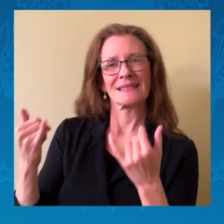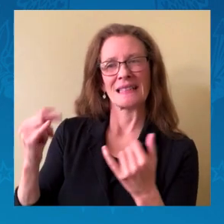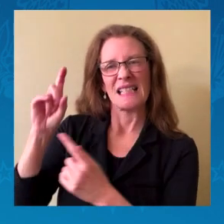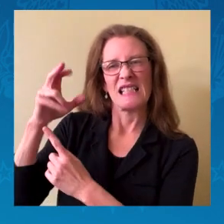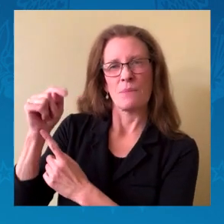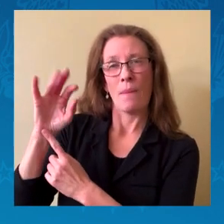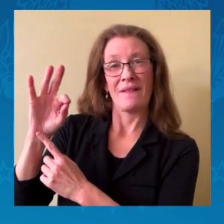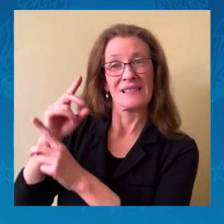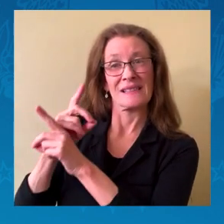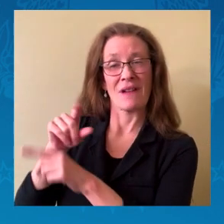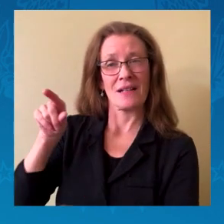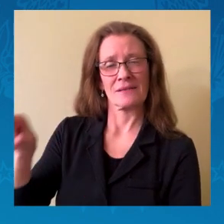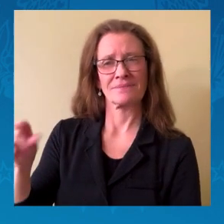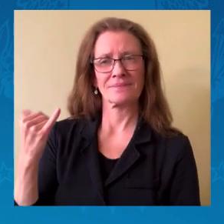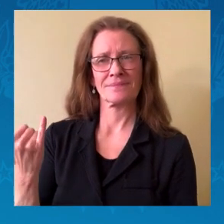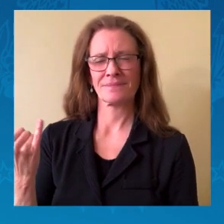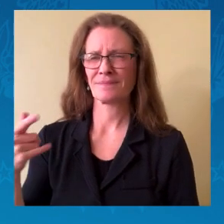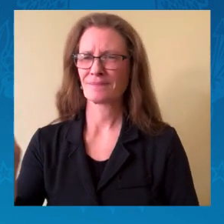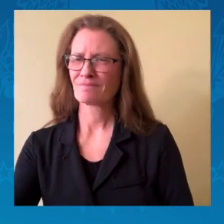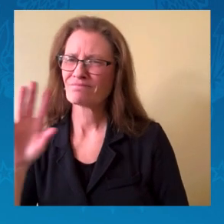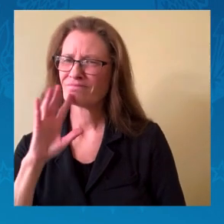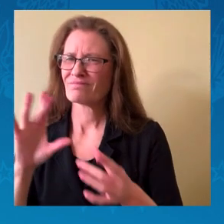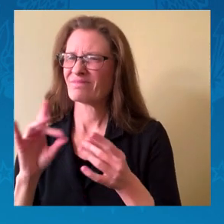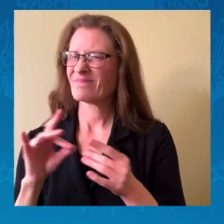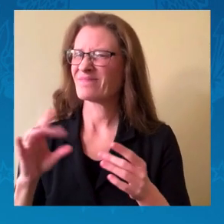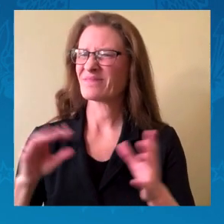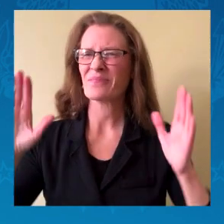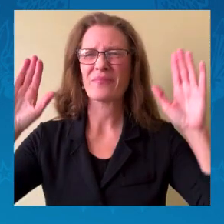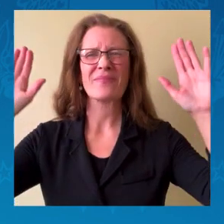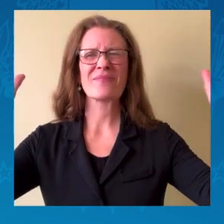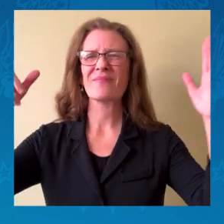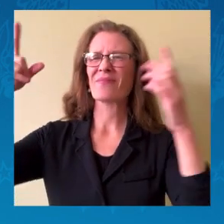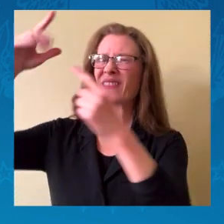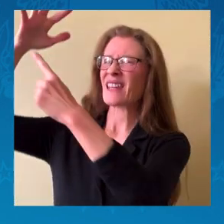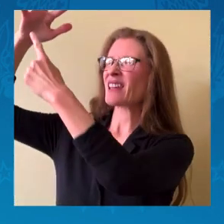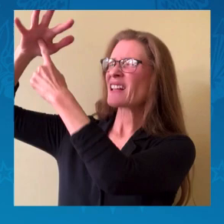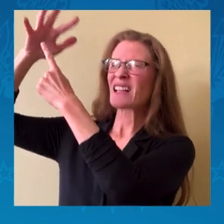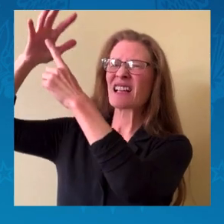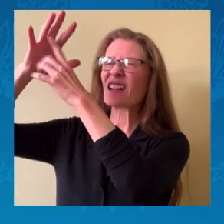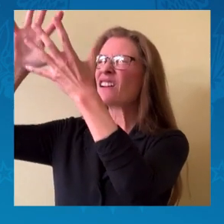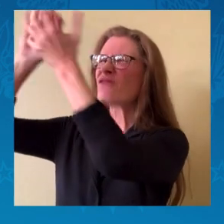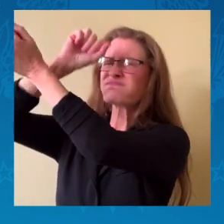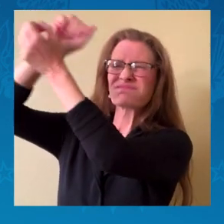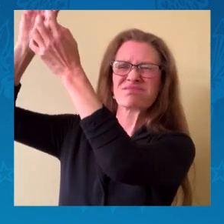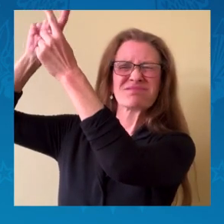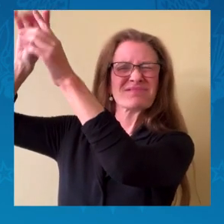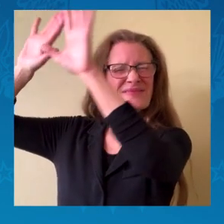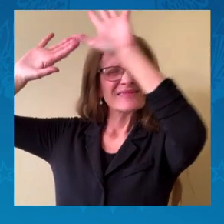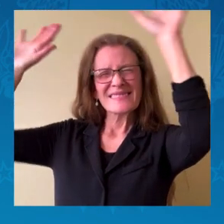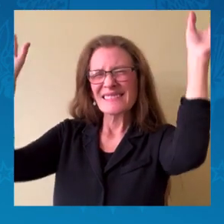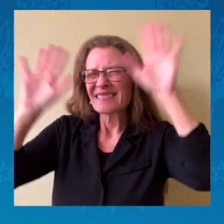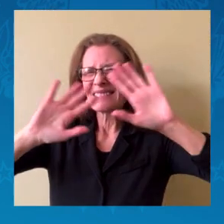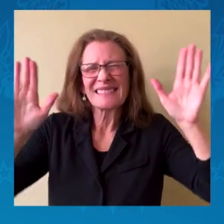and the destructive nature of it, I think in many ways it has been a moment for us